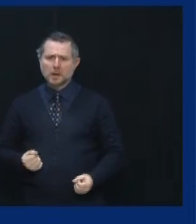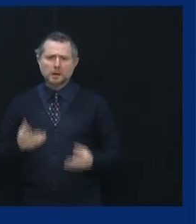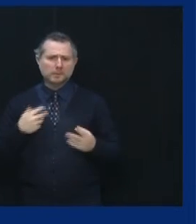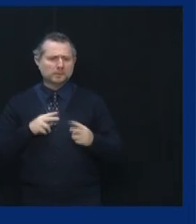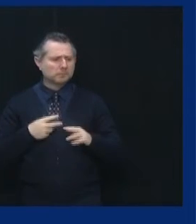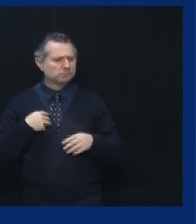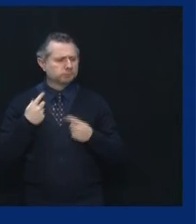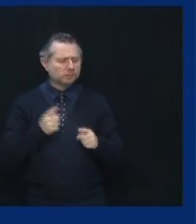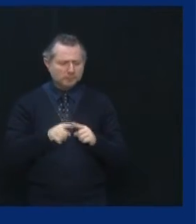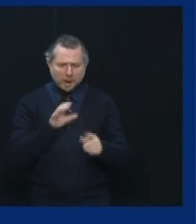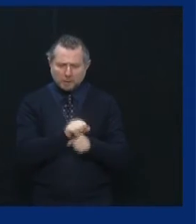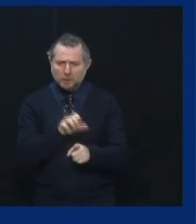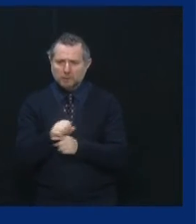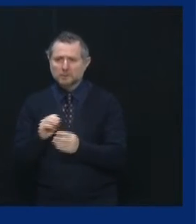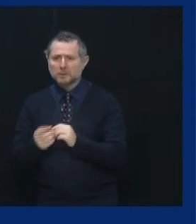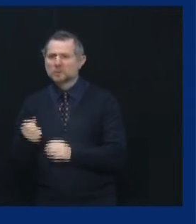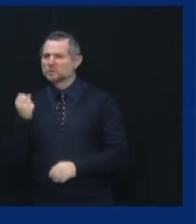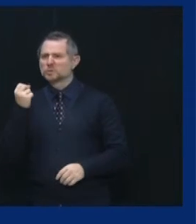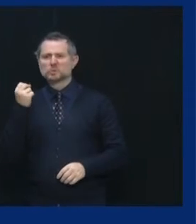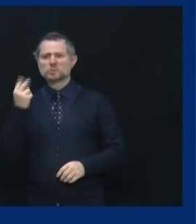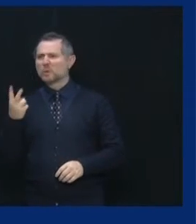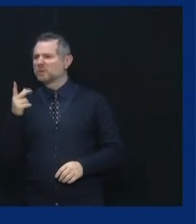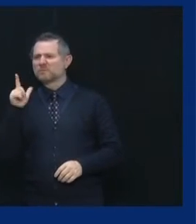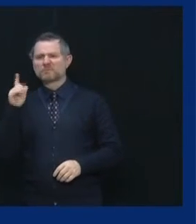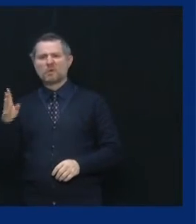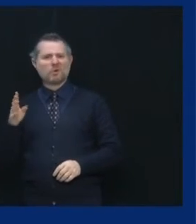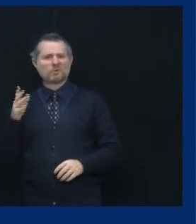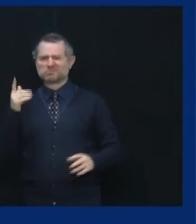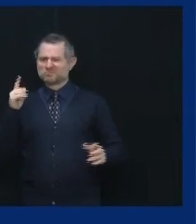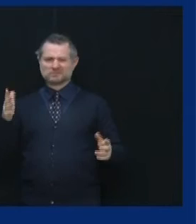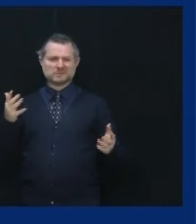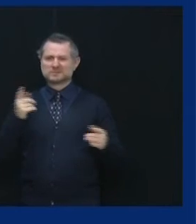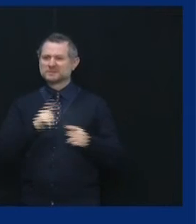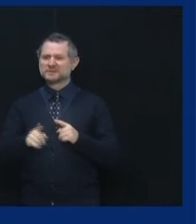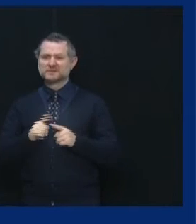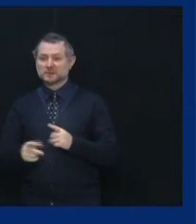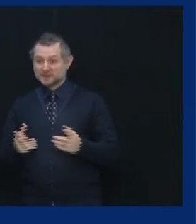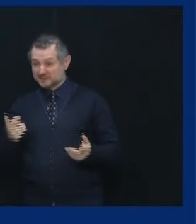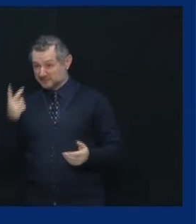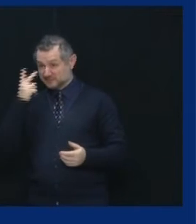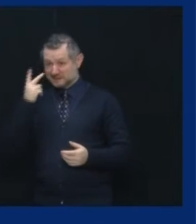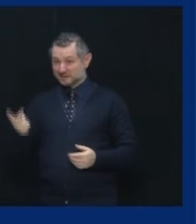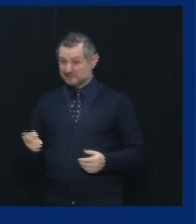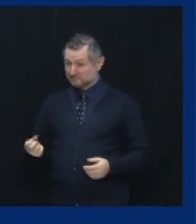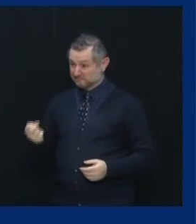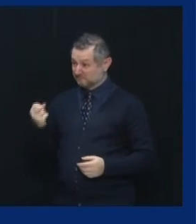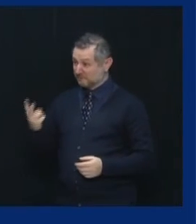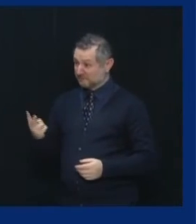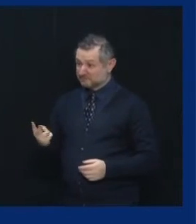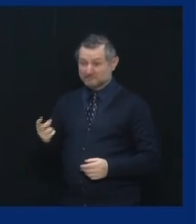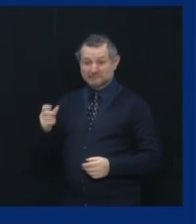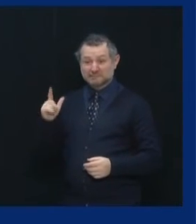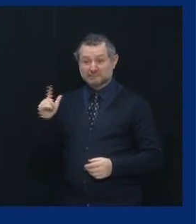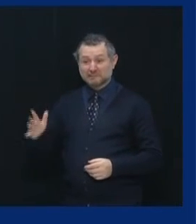VIRUS IS MUTATING EVERY DAY. DOZENS AND DOZENS OF